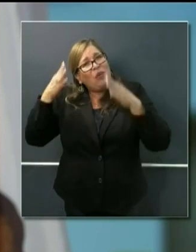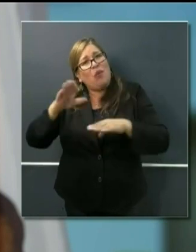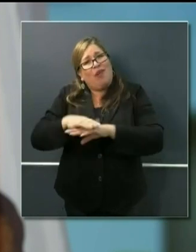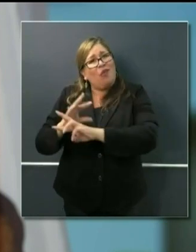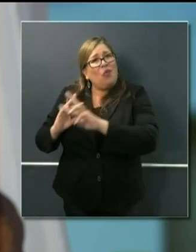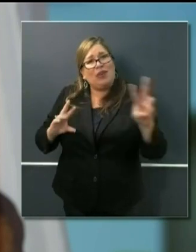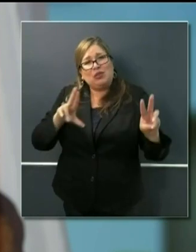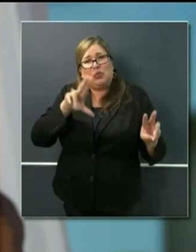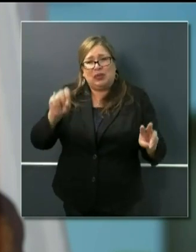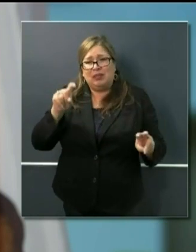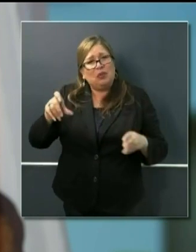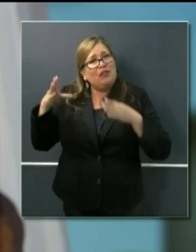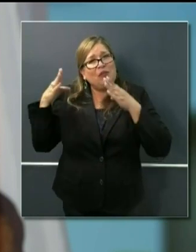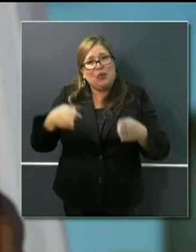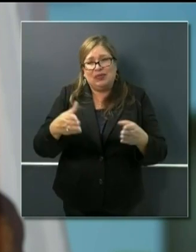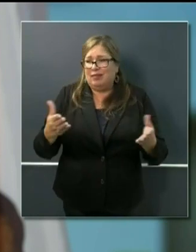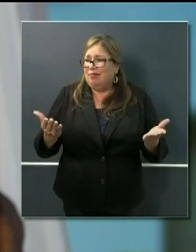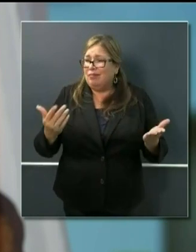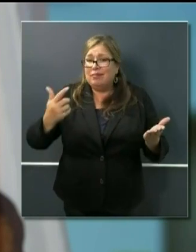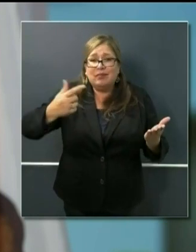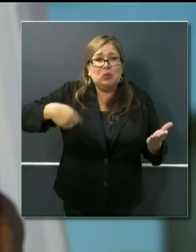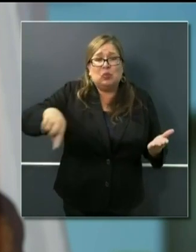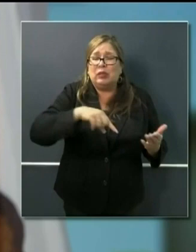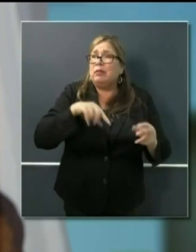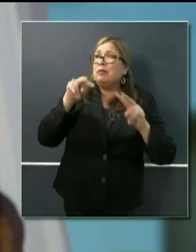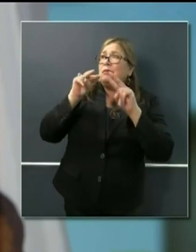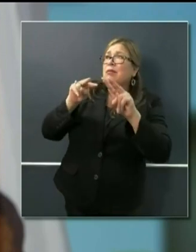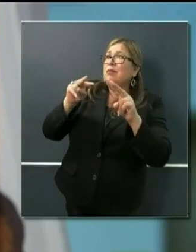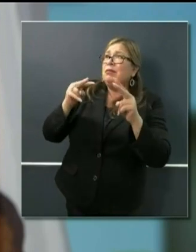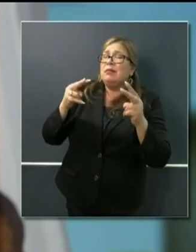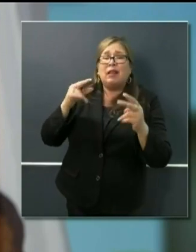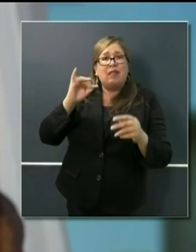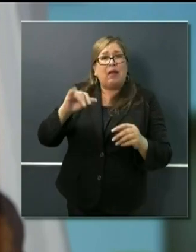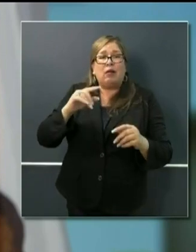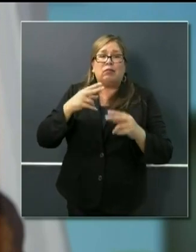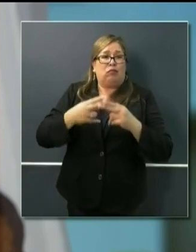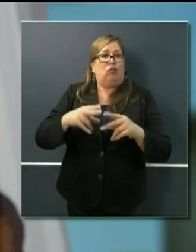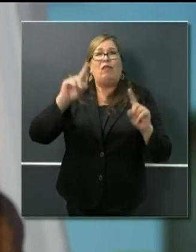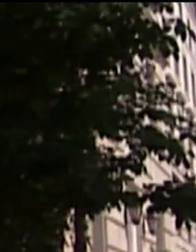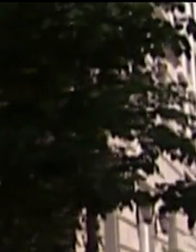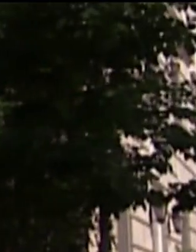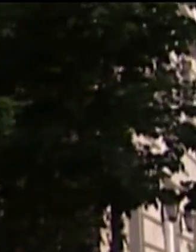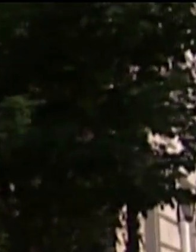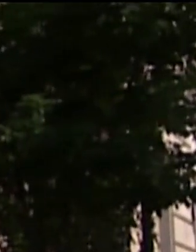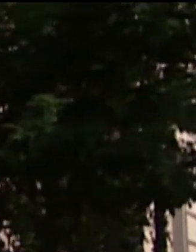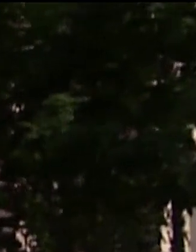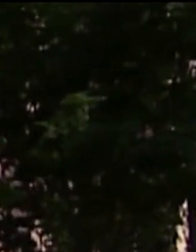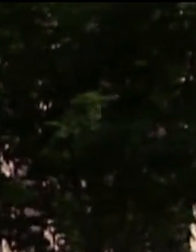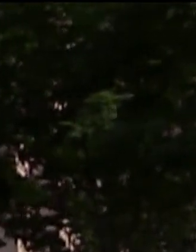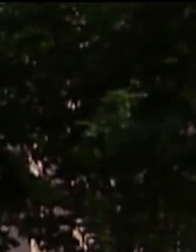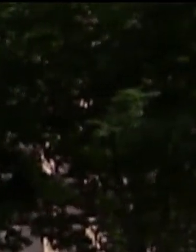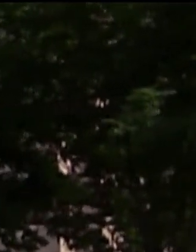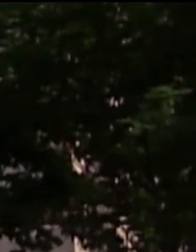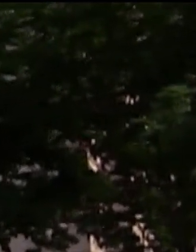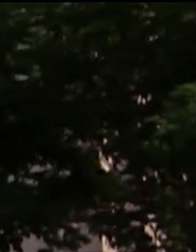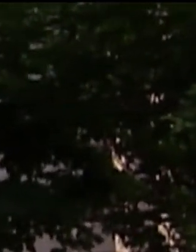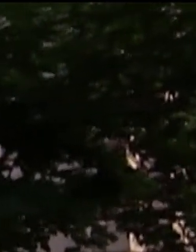THAT ANY SUBSEQUENT EFFORTS IN THIS SPACE NEED TO ADDRESS THE NEEDS OF THE WESTERN UNITED STATES AND THOSE THAT ARE